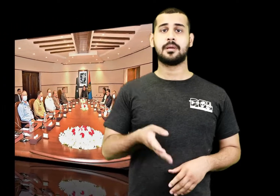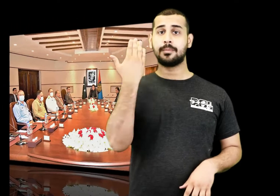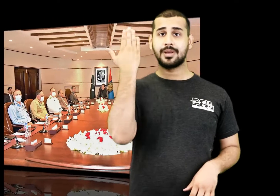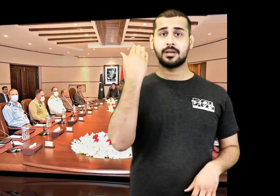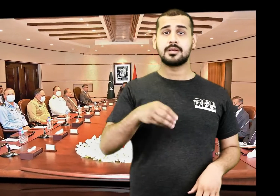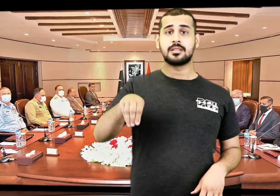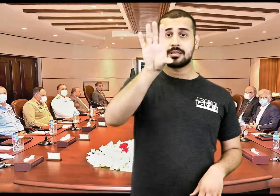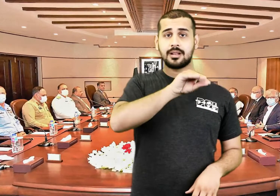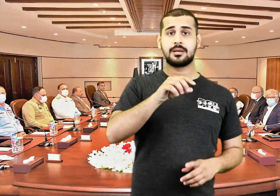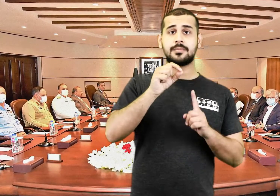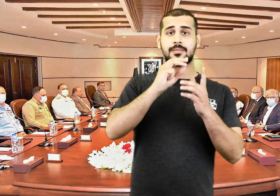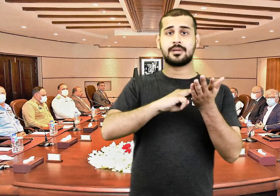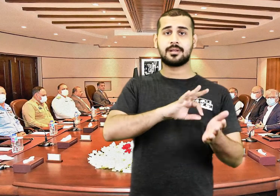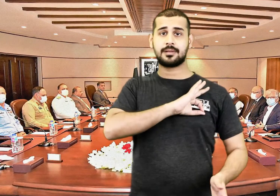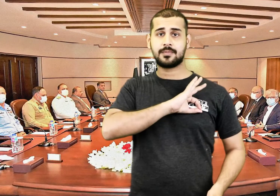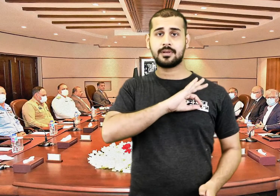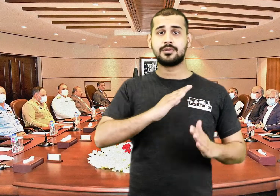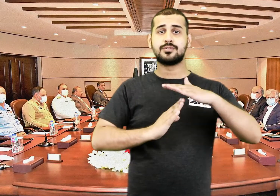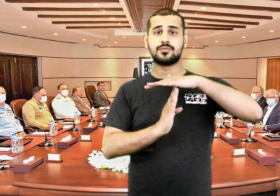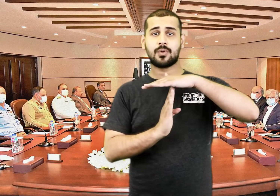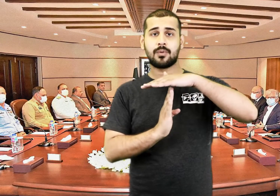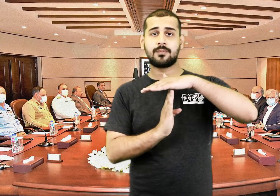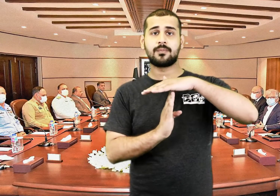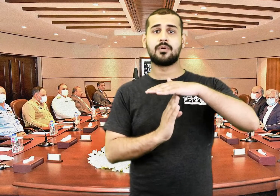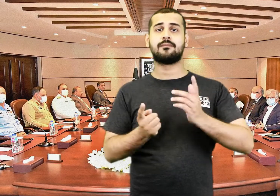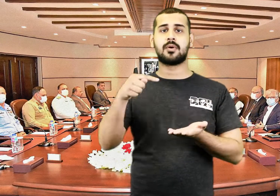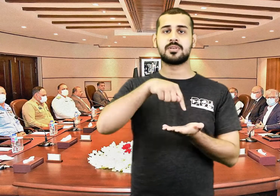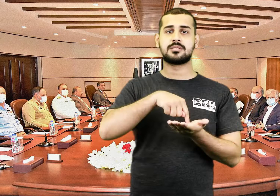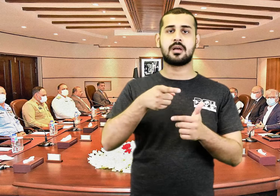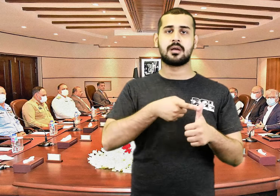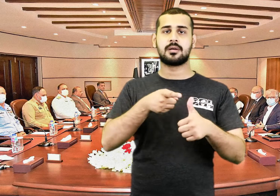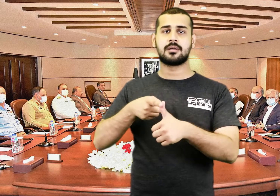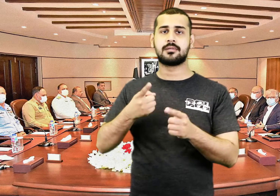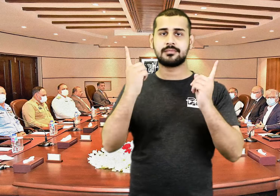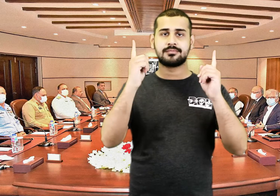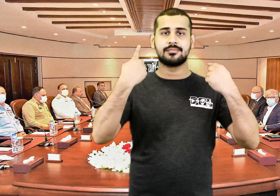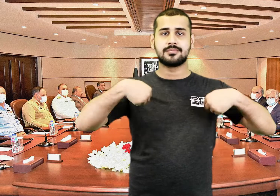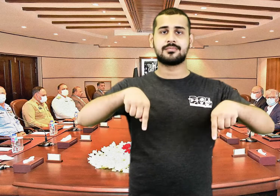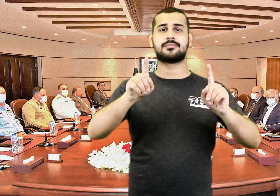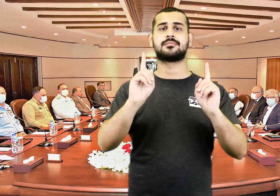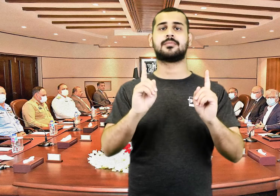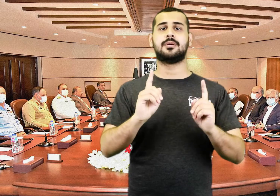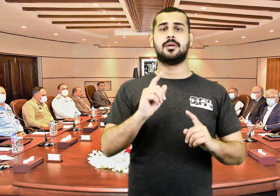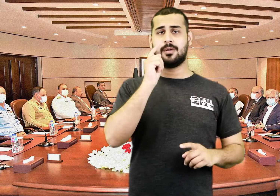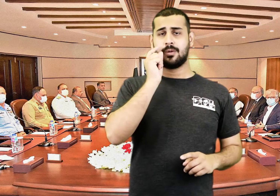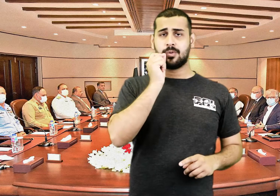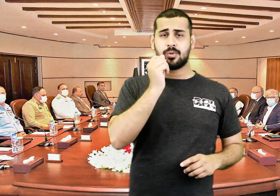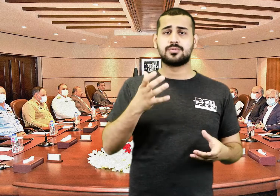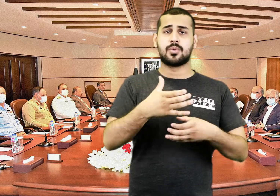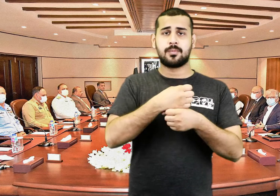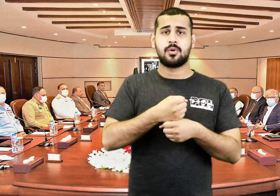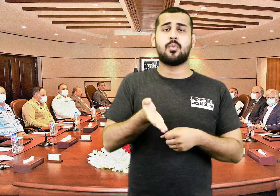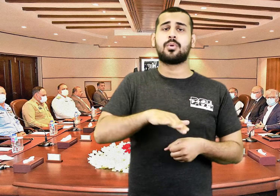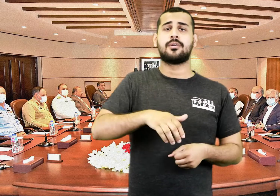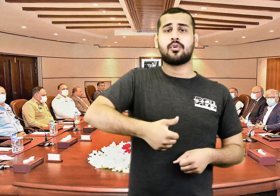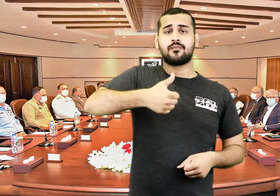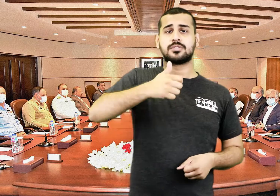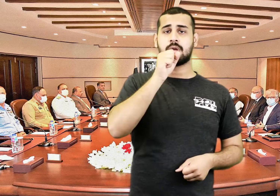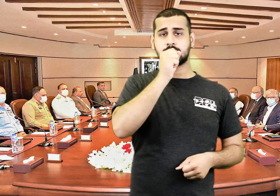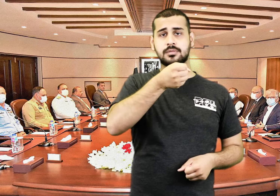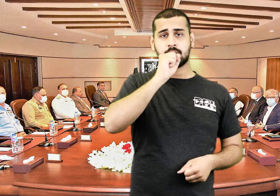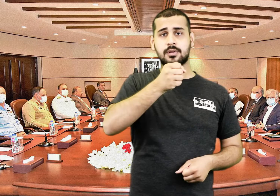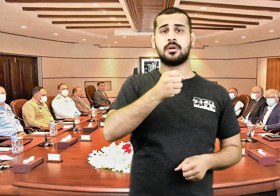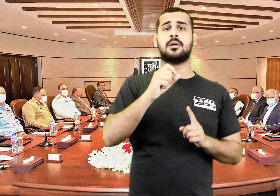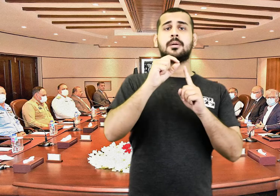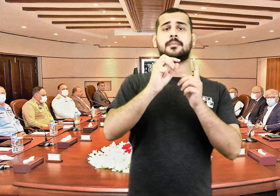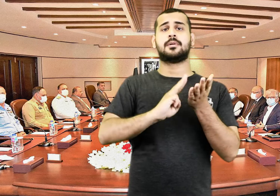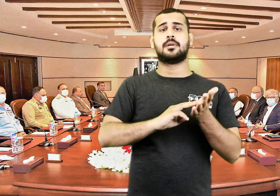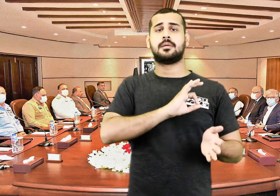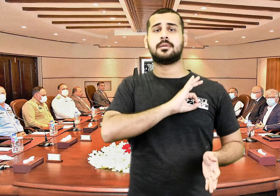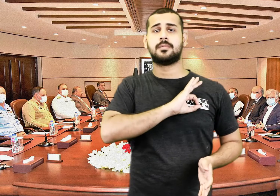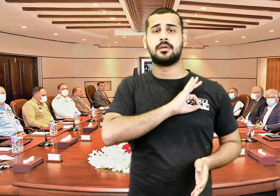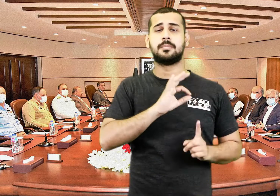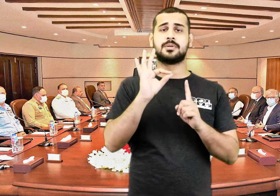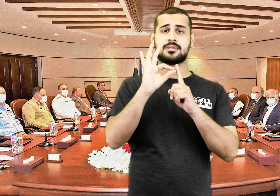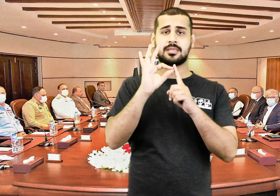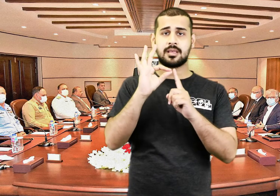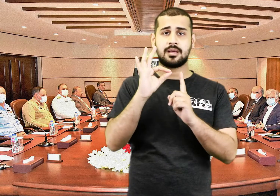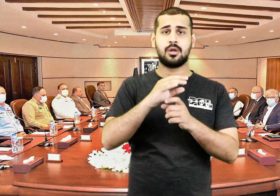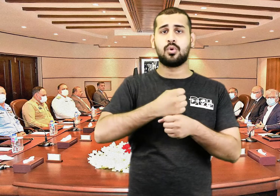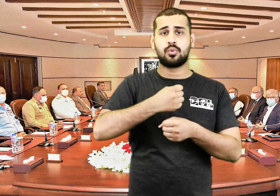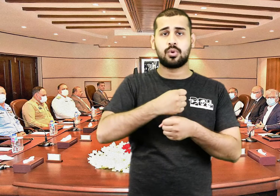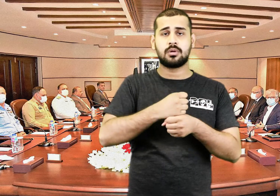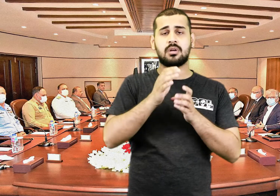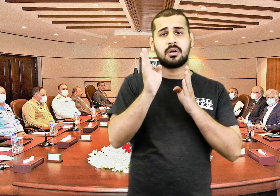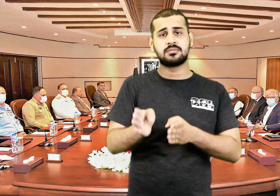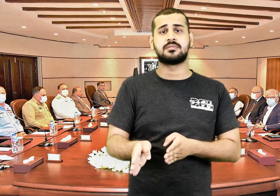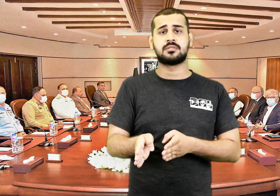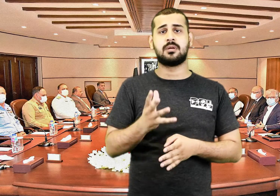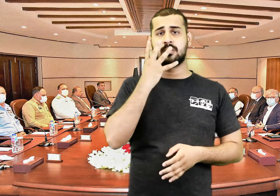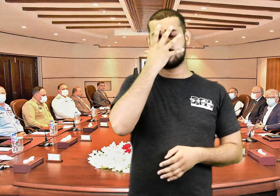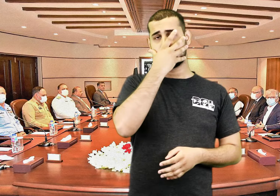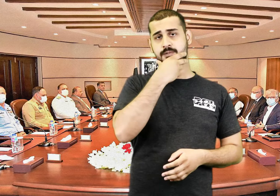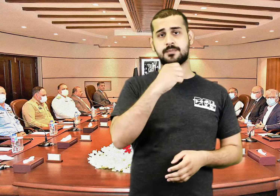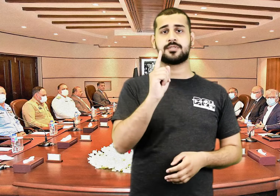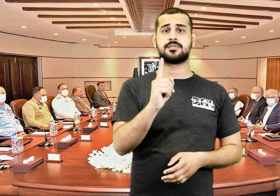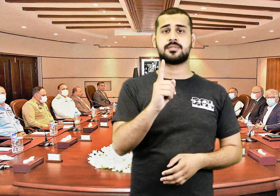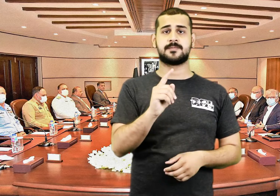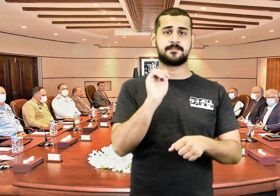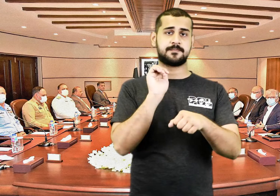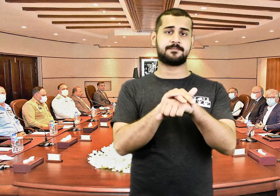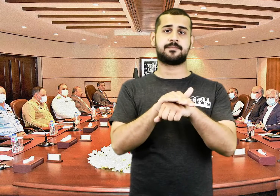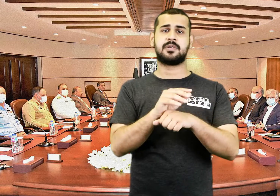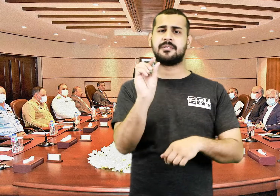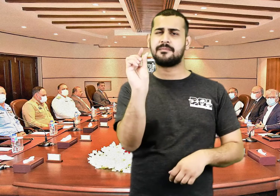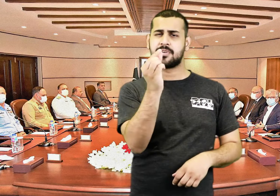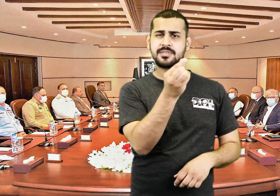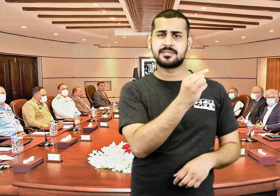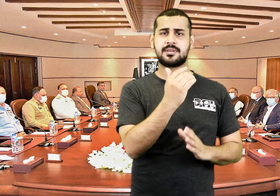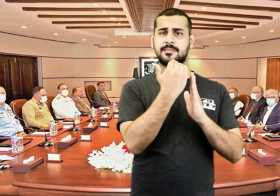In a meeting of the Federal Cabinet chaired by Prime Minister Imran Khan, members and senior journalists had briefed on the contents of the threatening letter against the government of Pakistan.